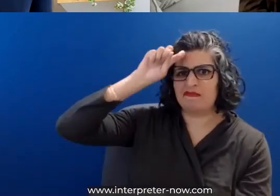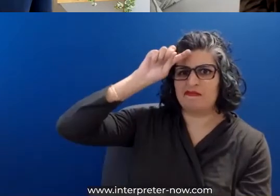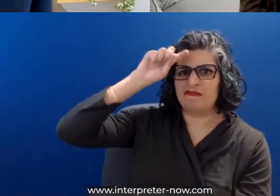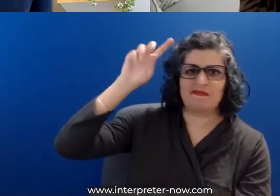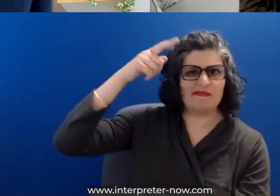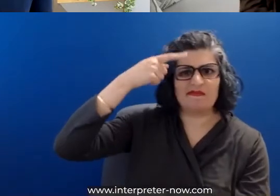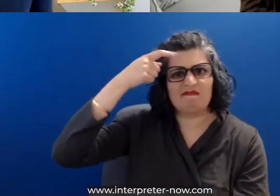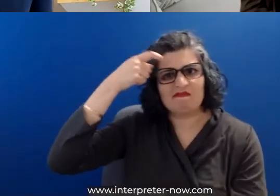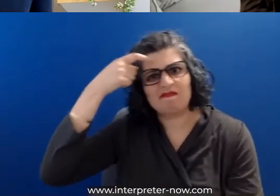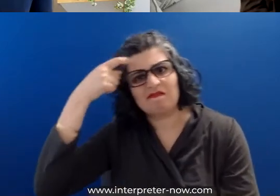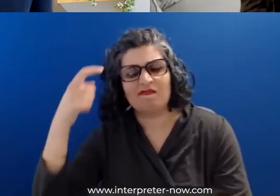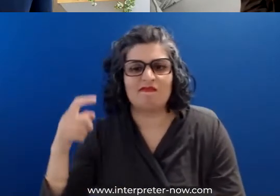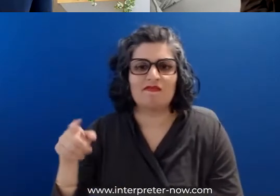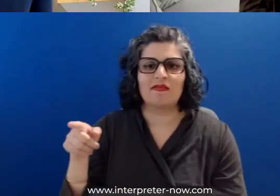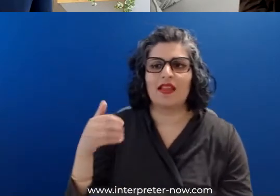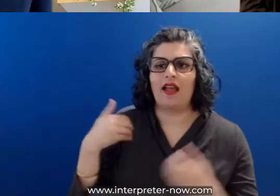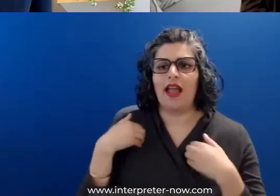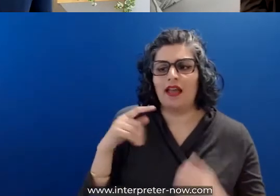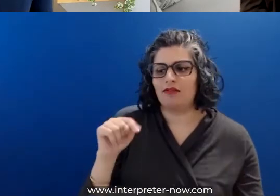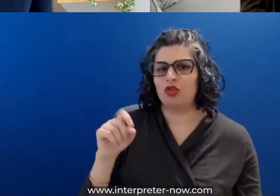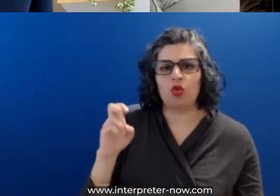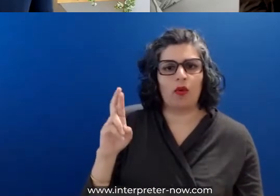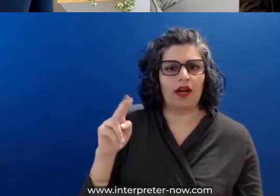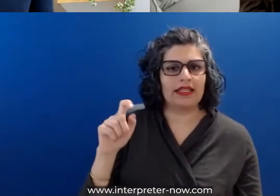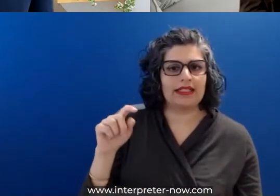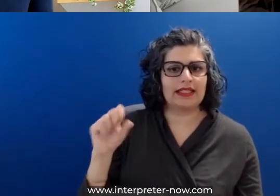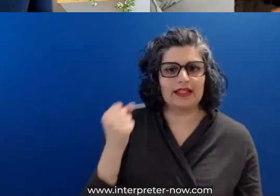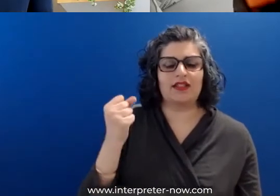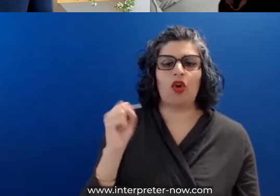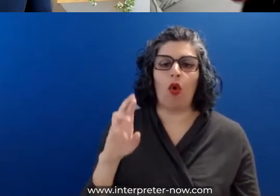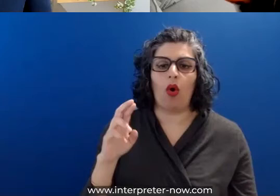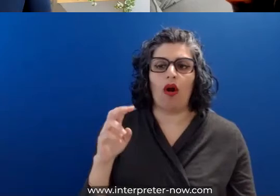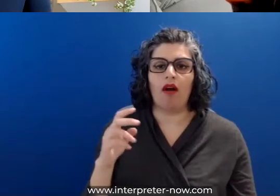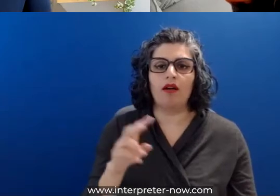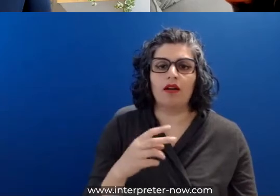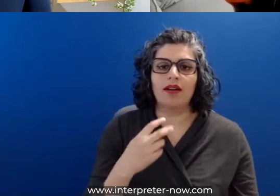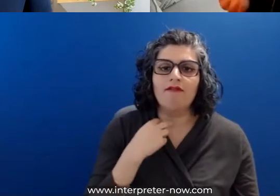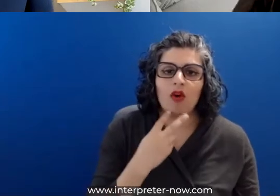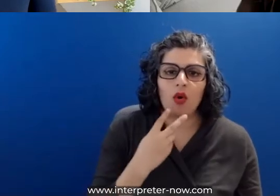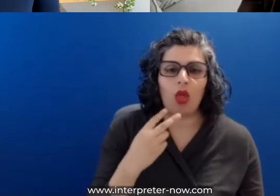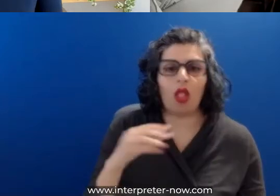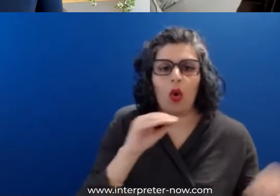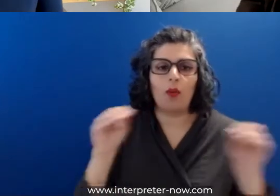who have Tourette's syndrome and have vocal or motor tics. Test-takers who have personal